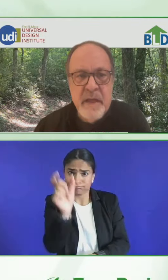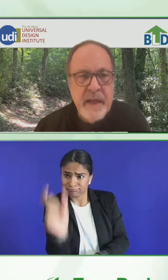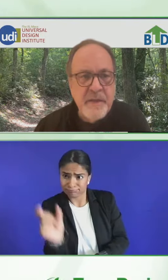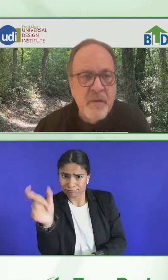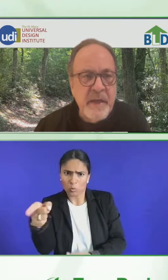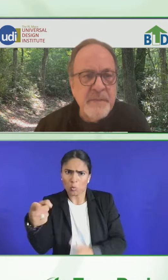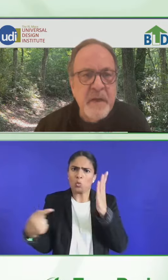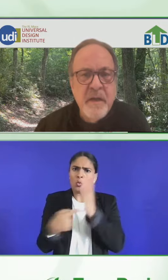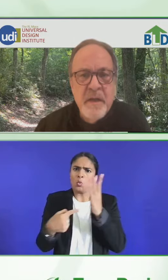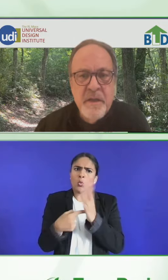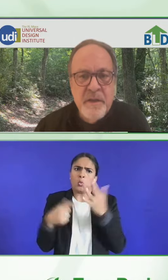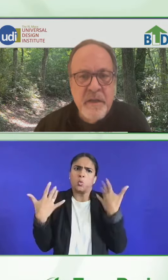That's better.